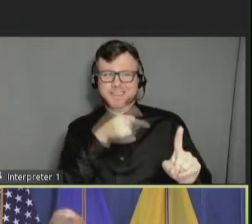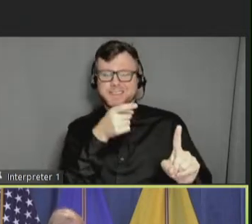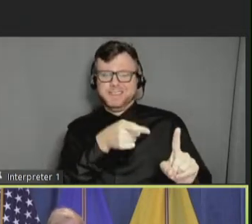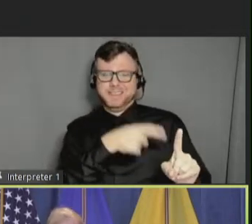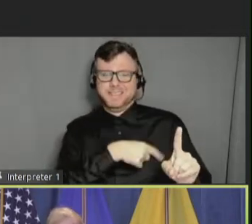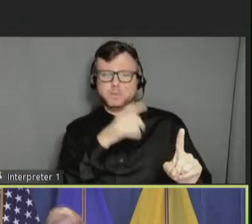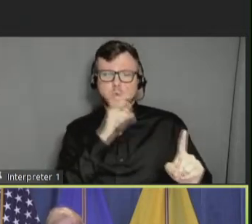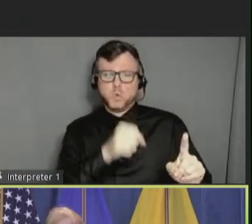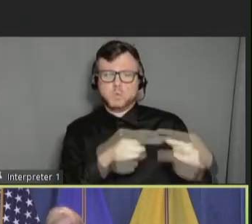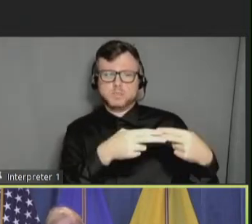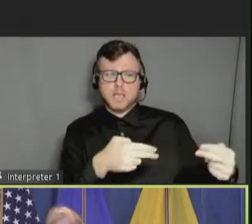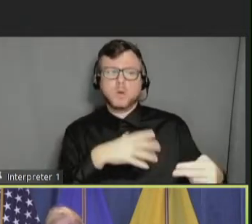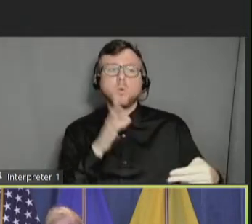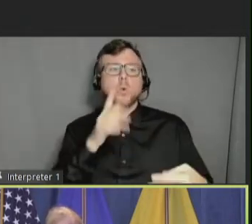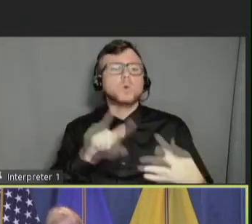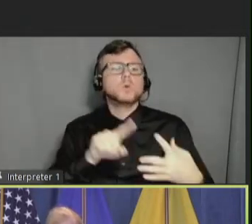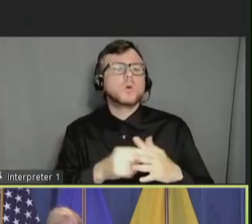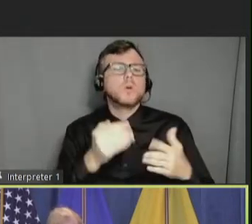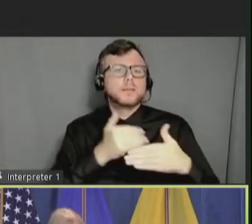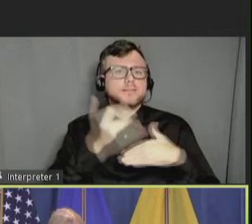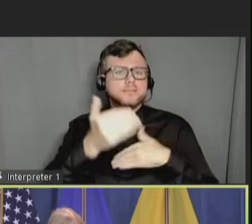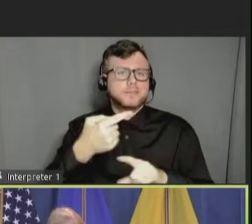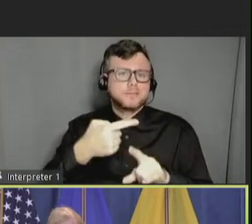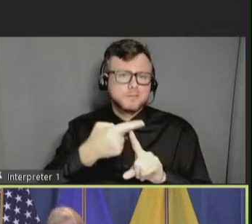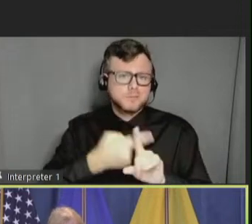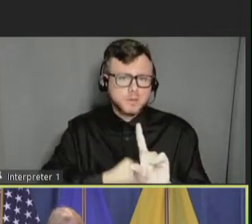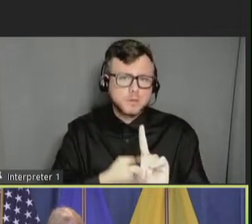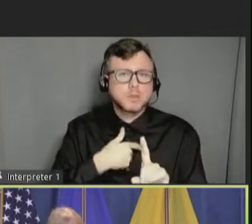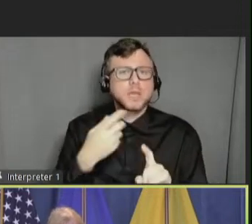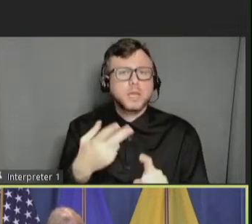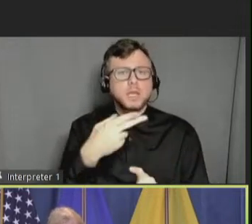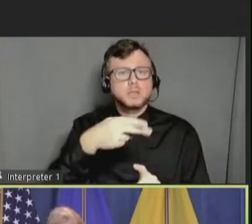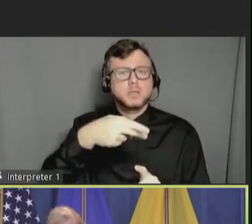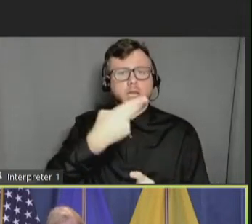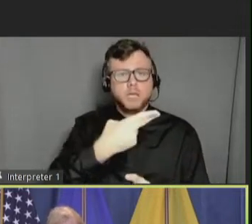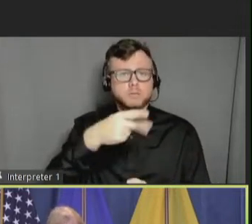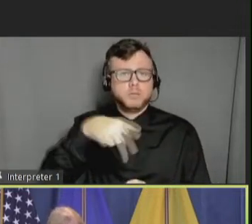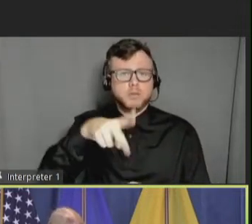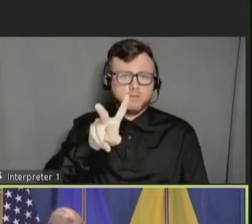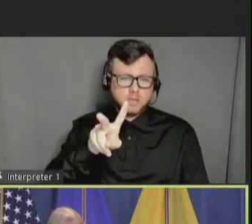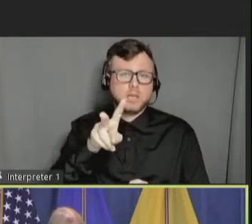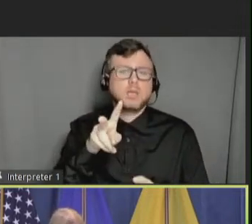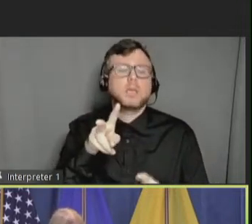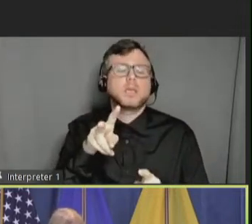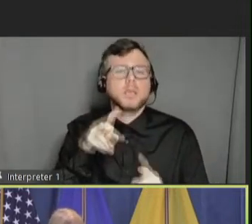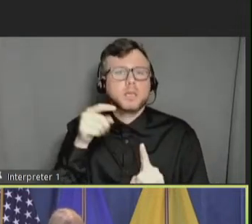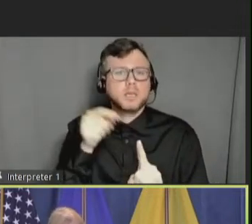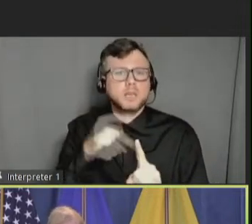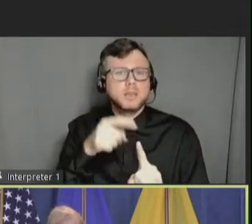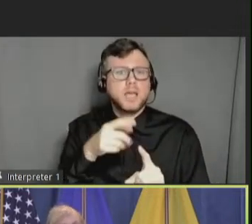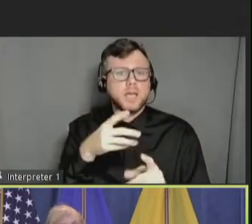And we are using HBV infected individuals that are virally suppressed due to drugs. And we're